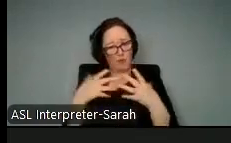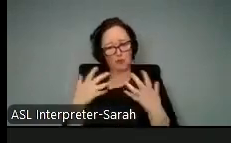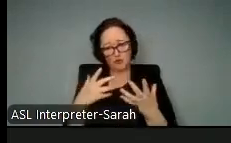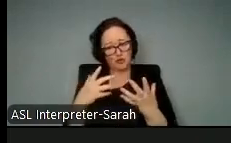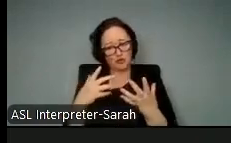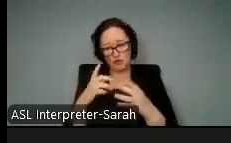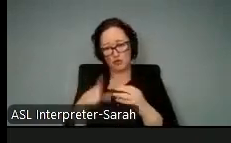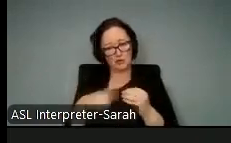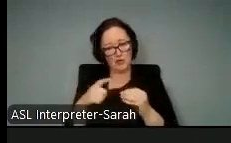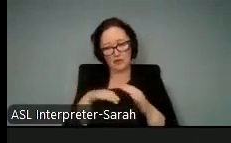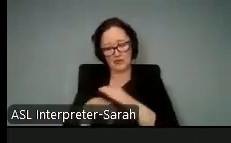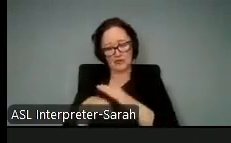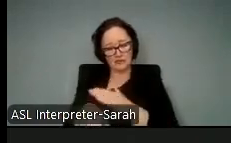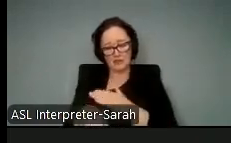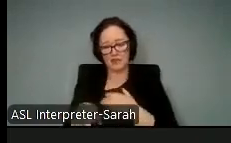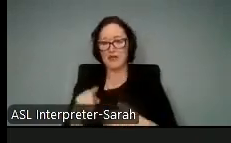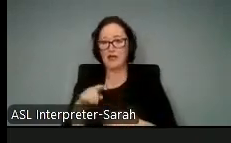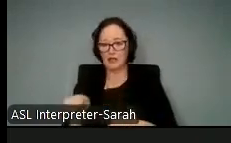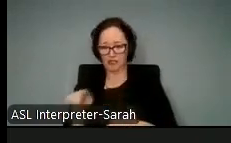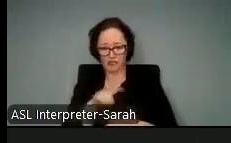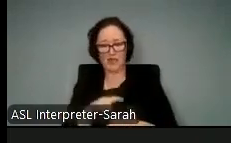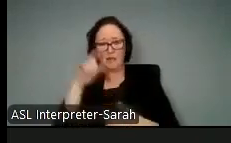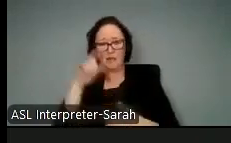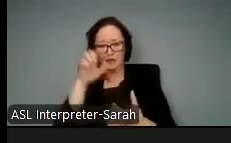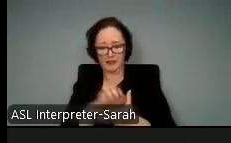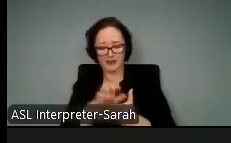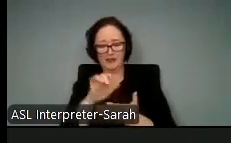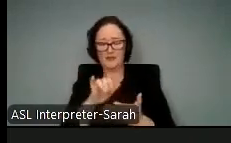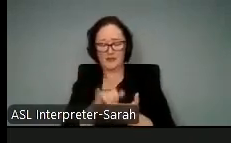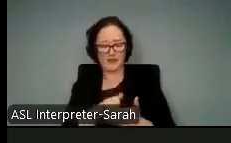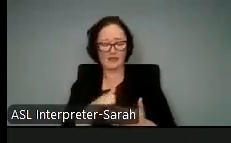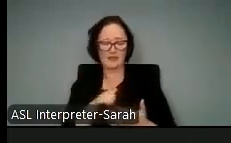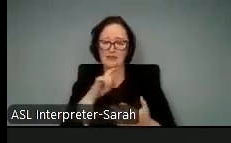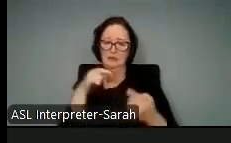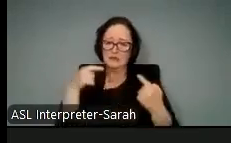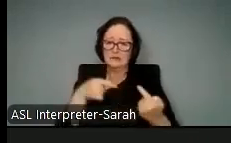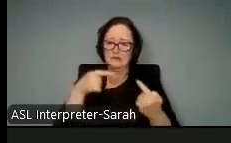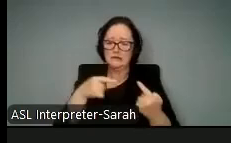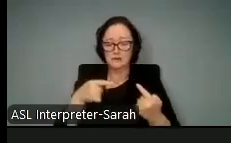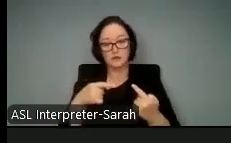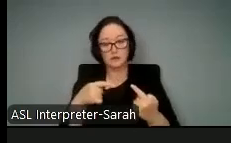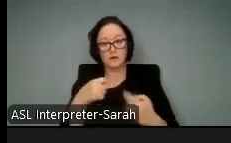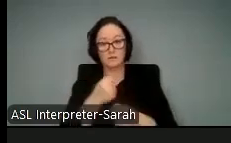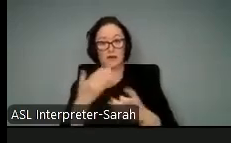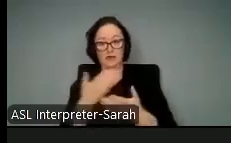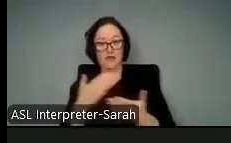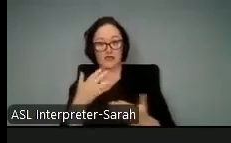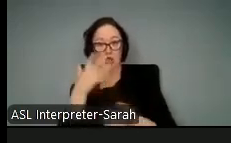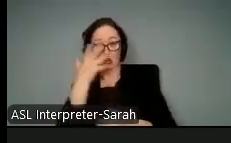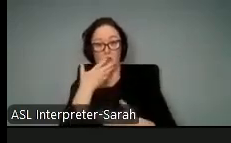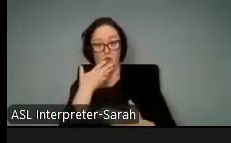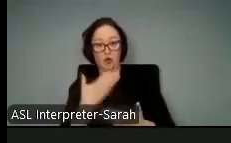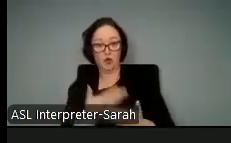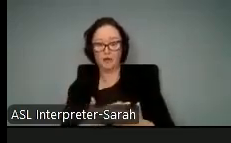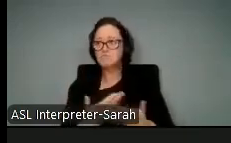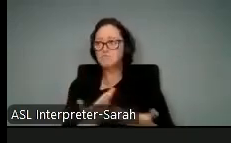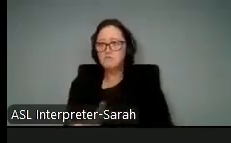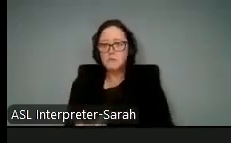and they had a hard time making things look good. But I do not hear that anymore from younger developers,